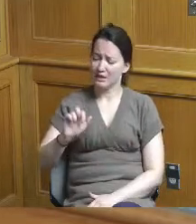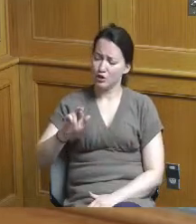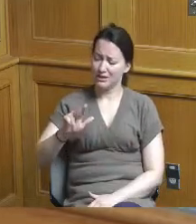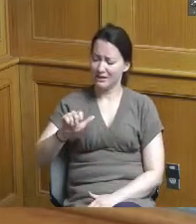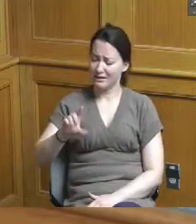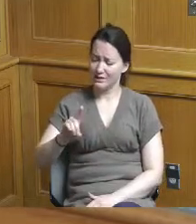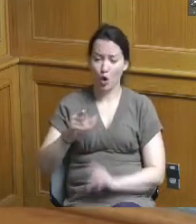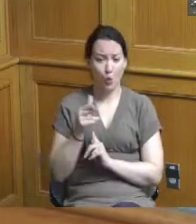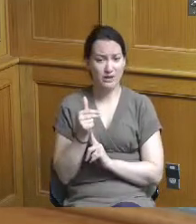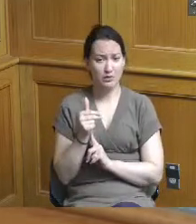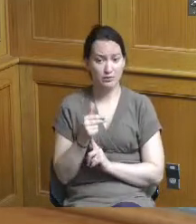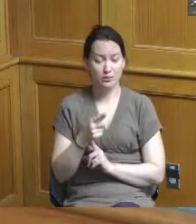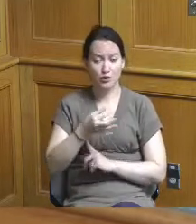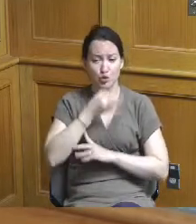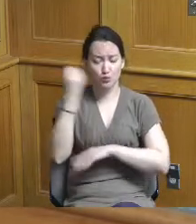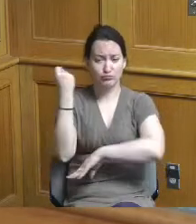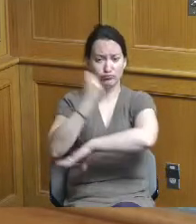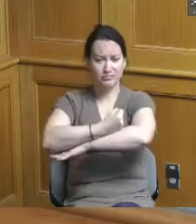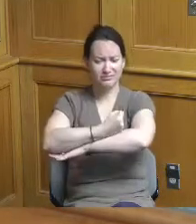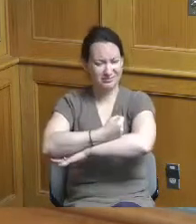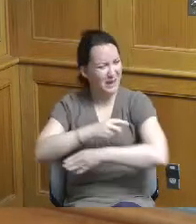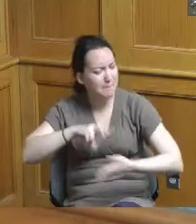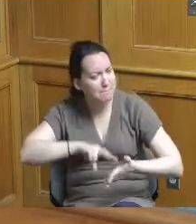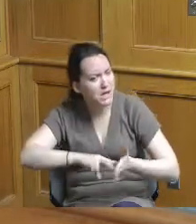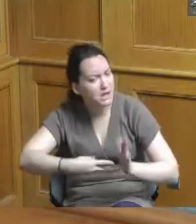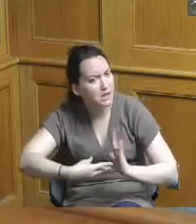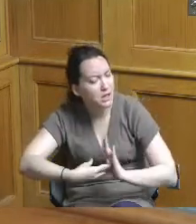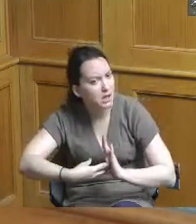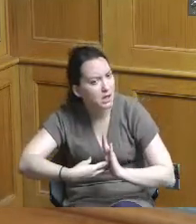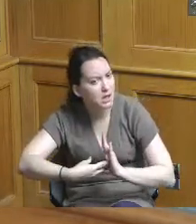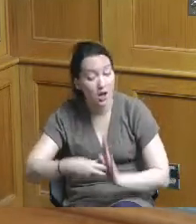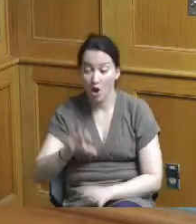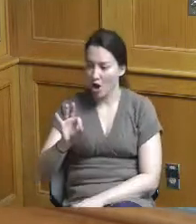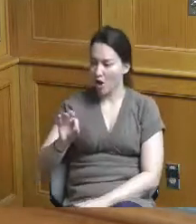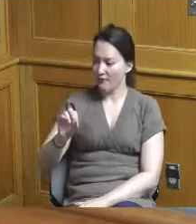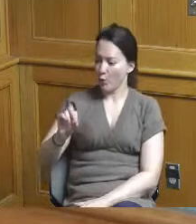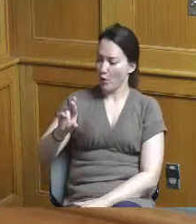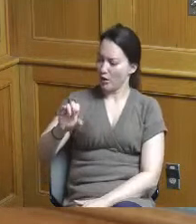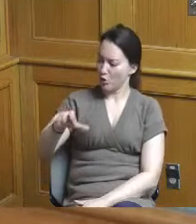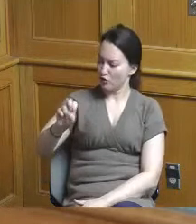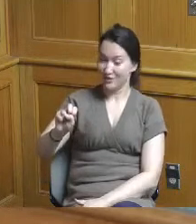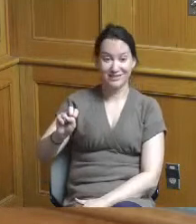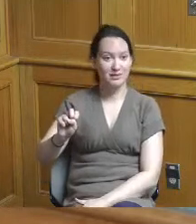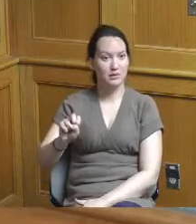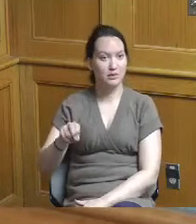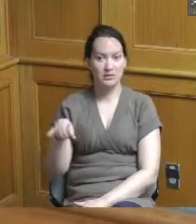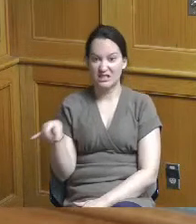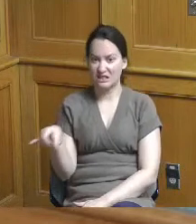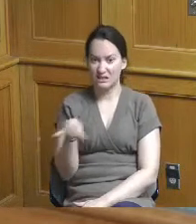is going into foreclosure what does that mean it just so happens it's in the same little area